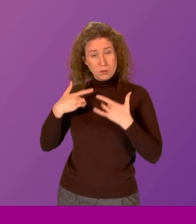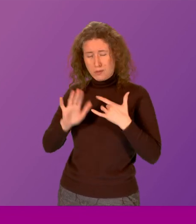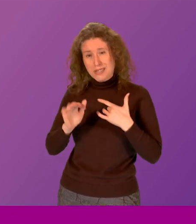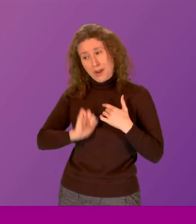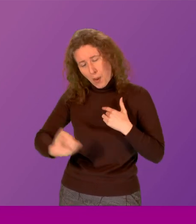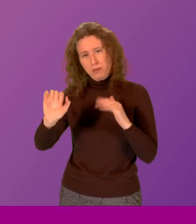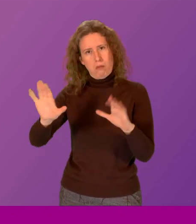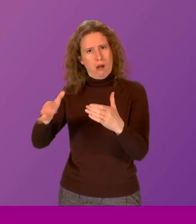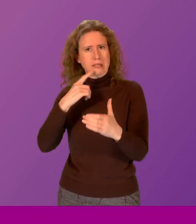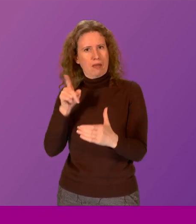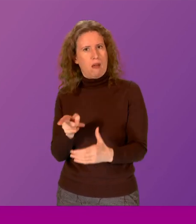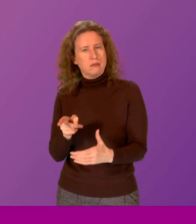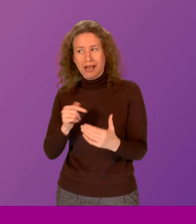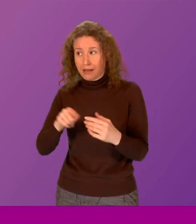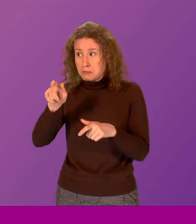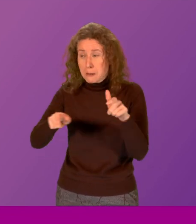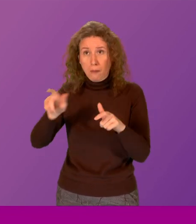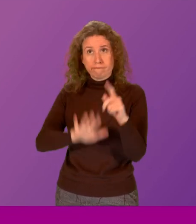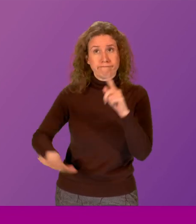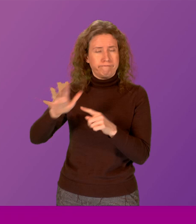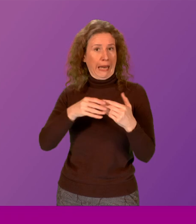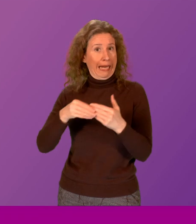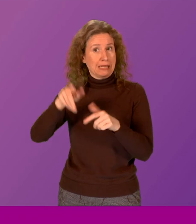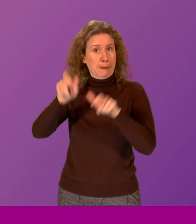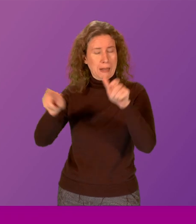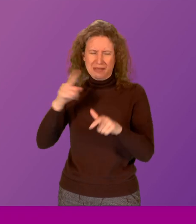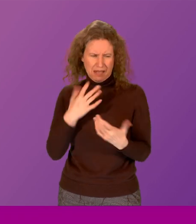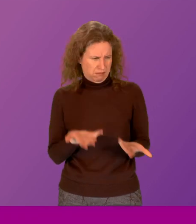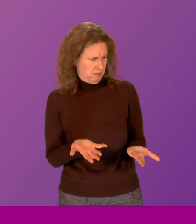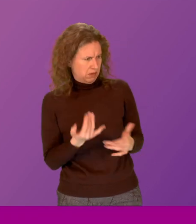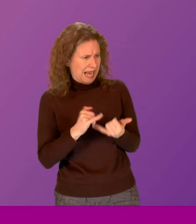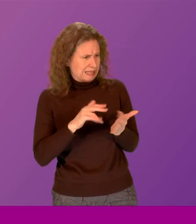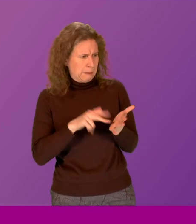leading figures across the country. On the two biggest issues that our country faces, Audit